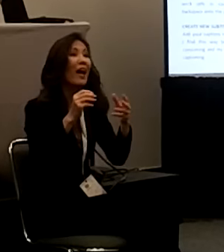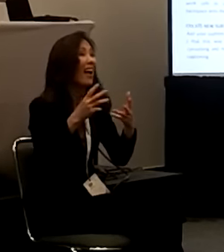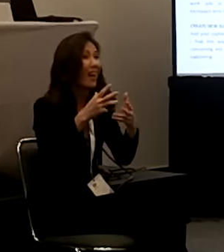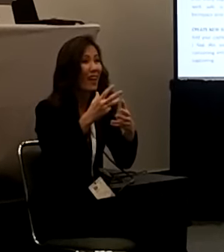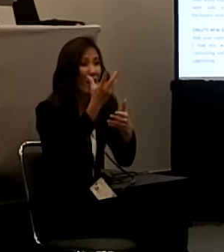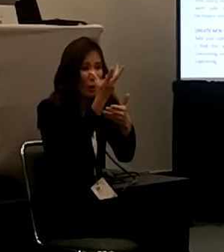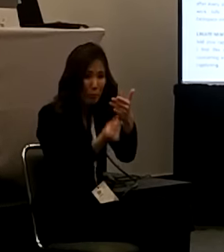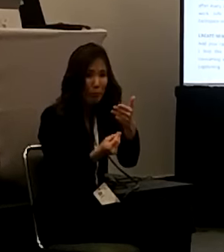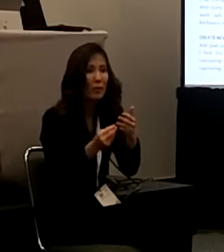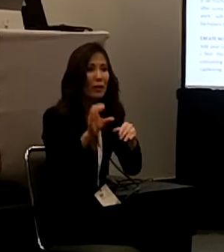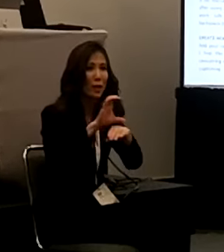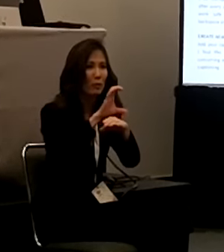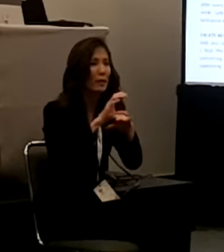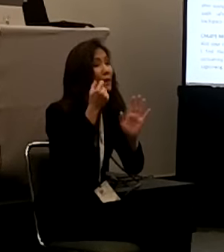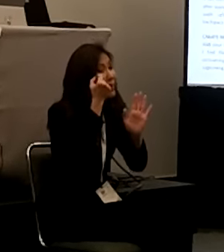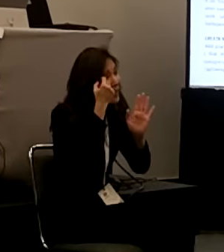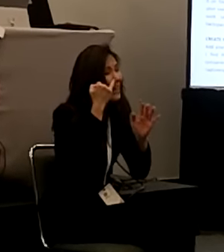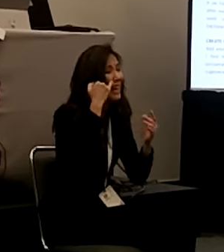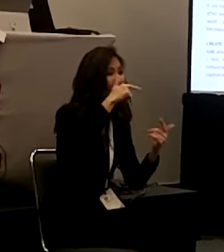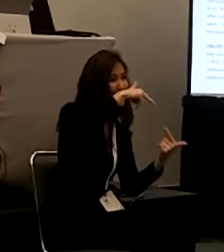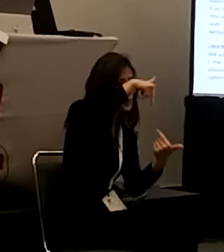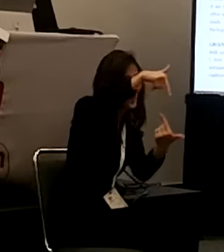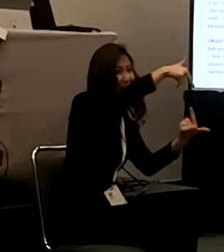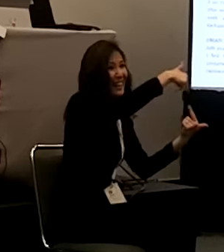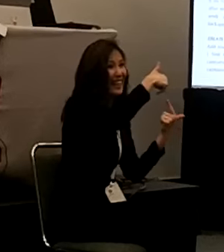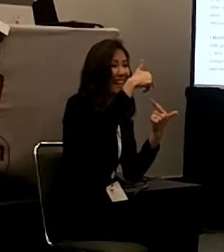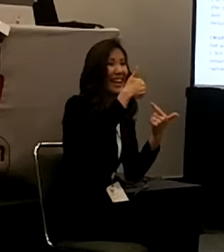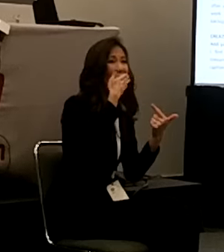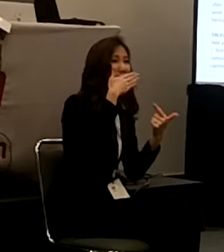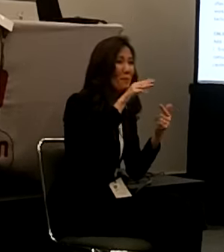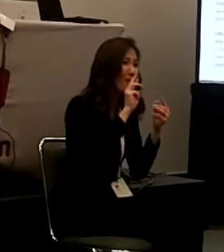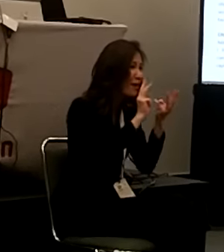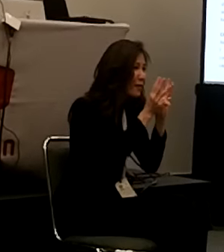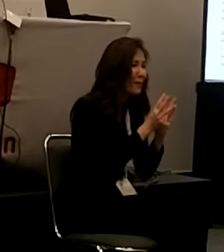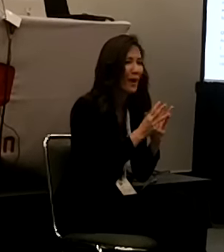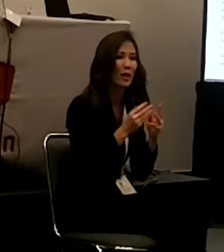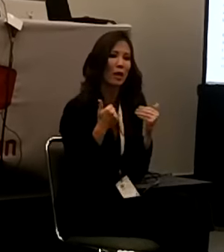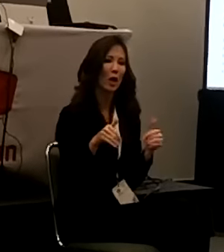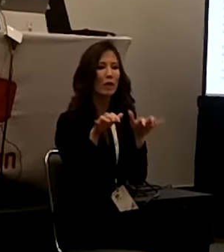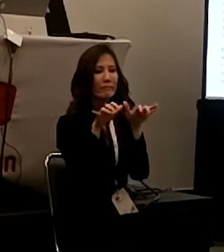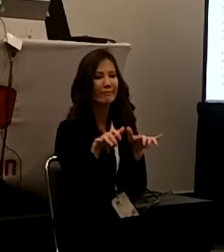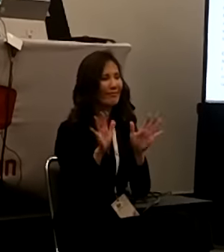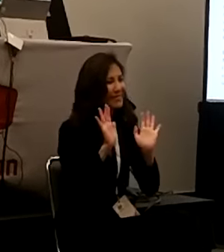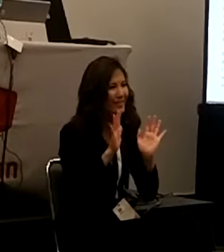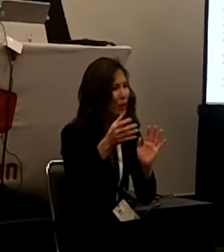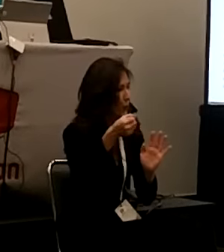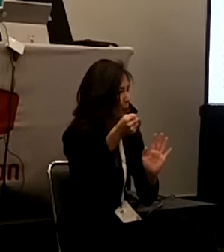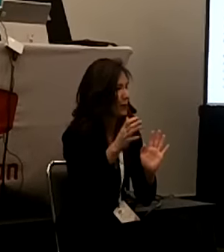which by the way, don't be on your computer while there's a tornado. And then, you get your power back,